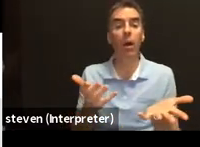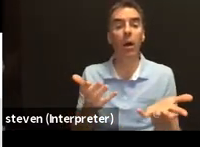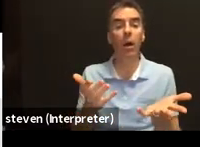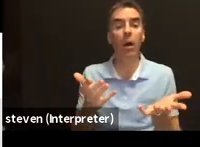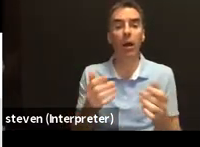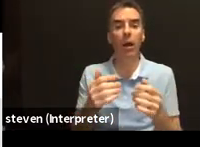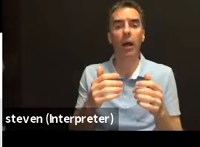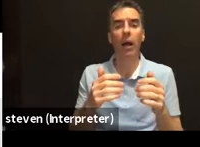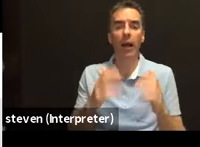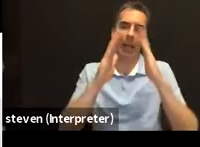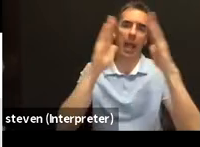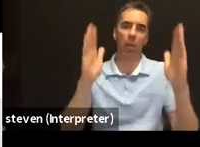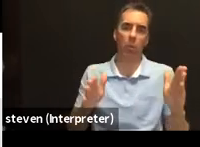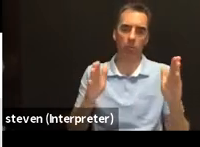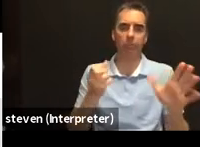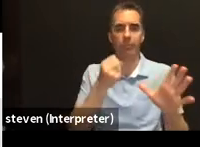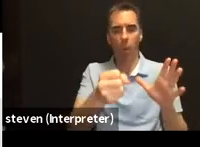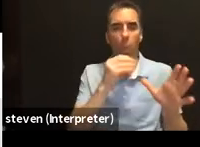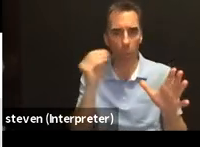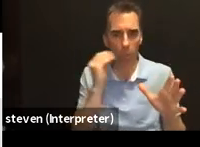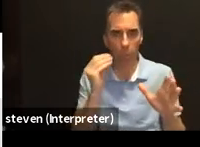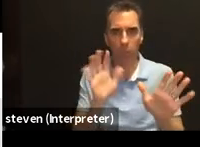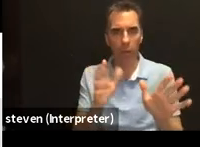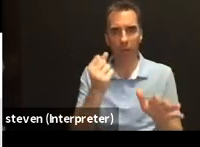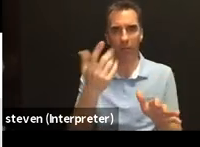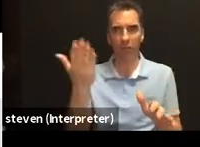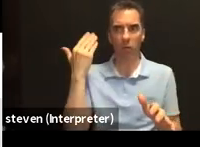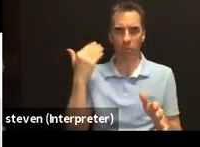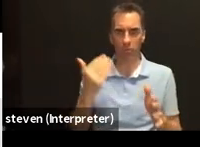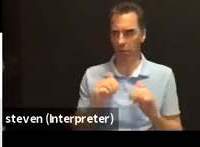maria.rodriguez: But there it was like amazed. There was really no streamlined way of, well, how do I get to my goal.